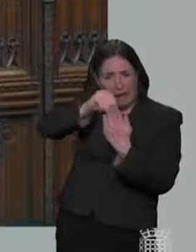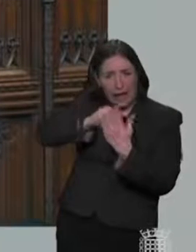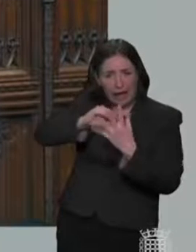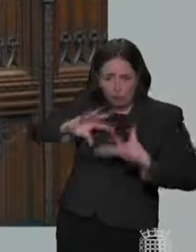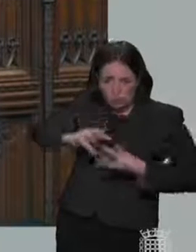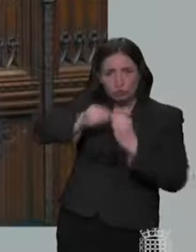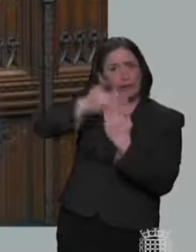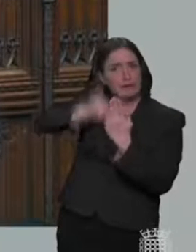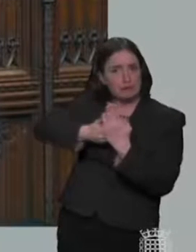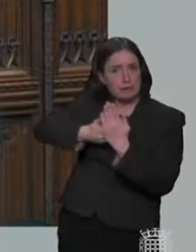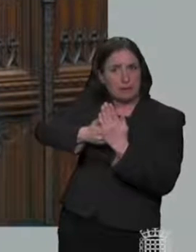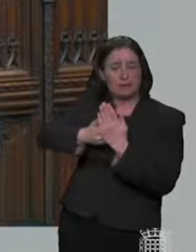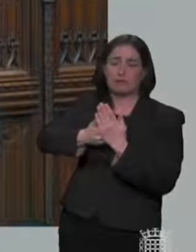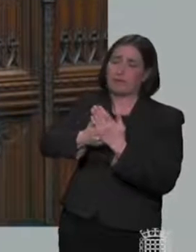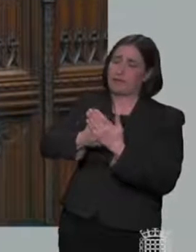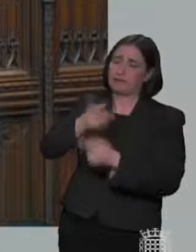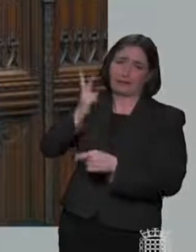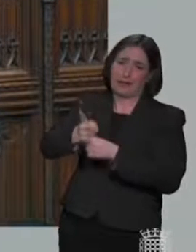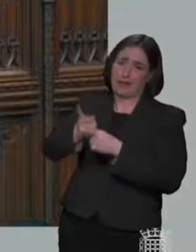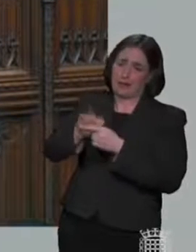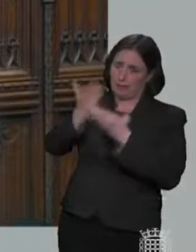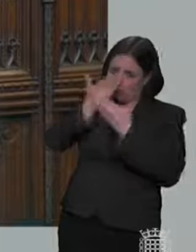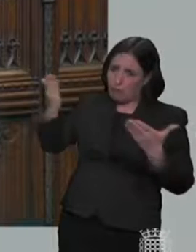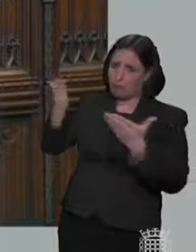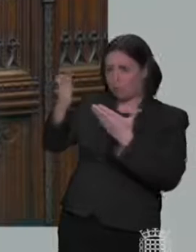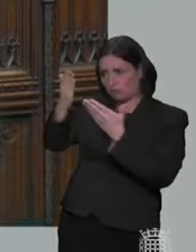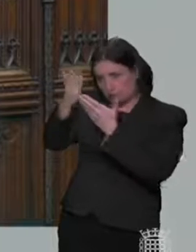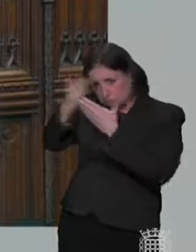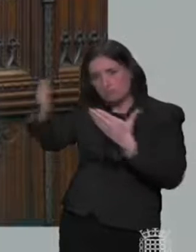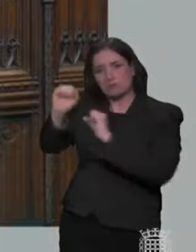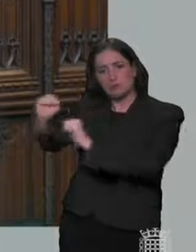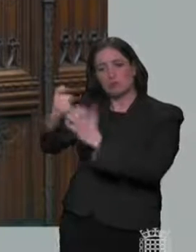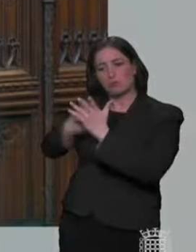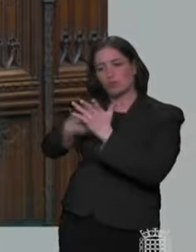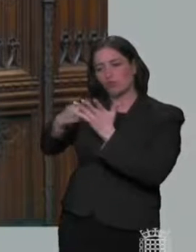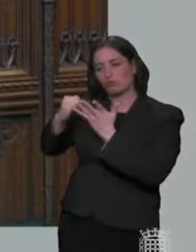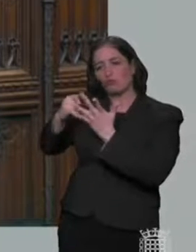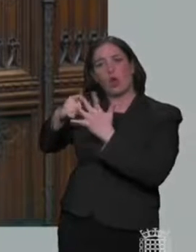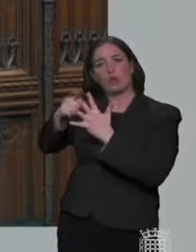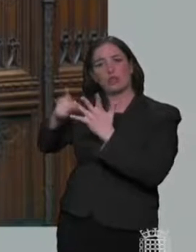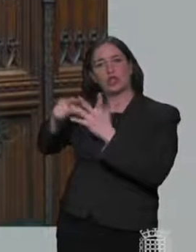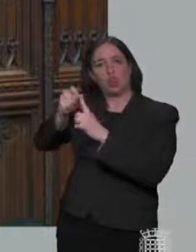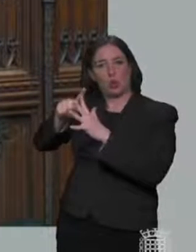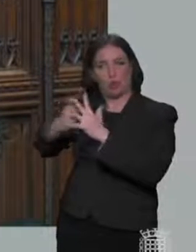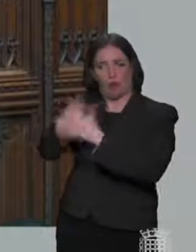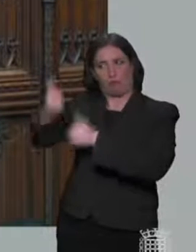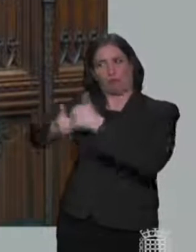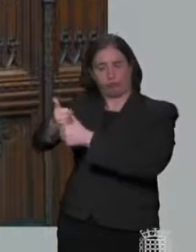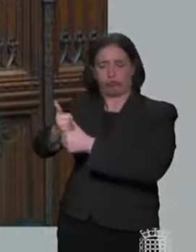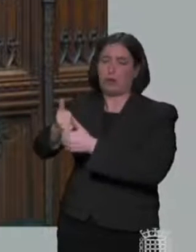place rosie cooper for all of her work on the bill and finally to david buxton who has done so much